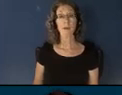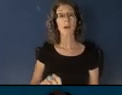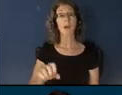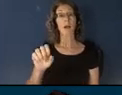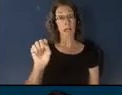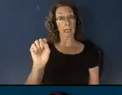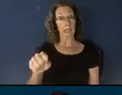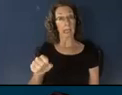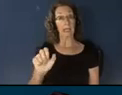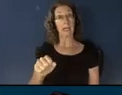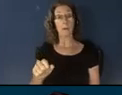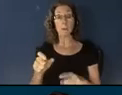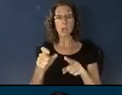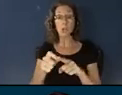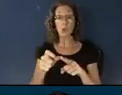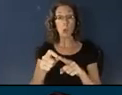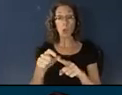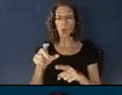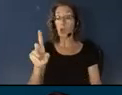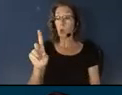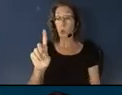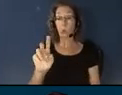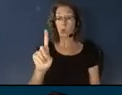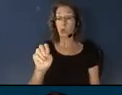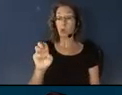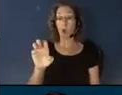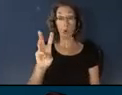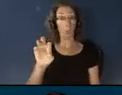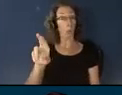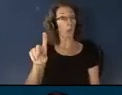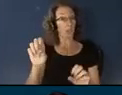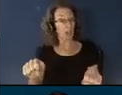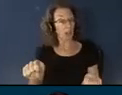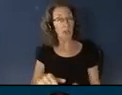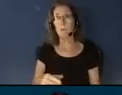or text stock um the format. Doesn't really matter in fact probably MS word is probably the best um